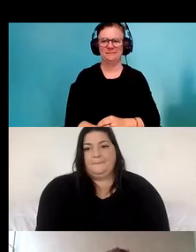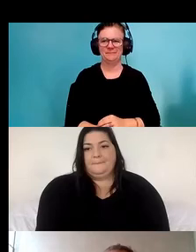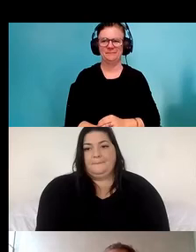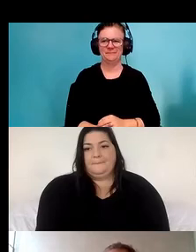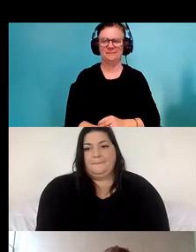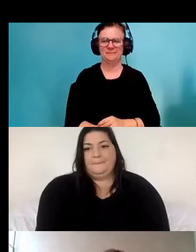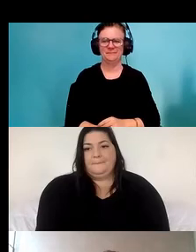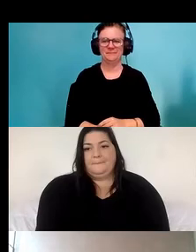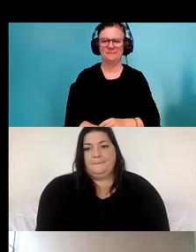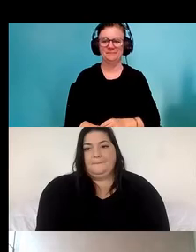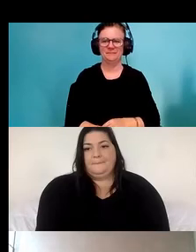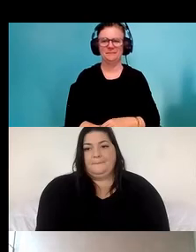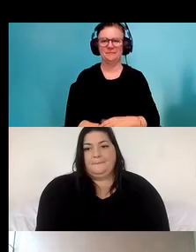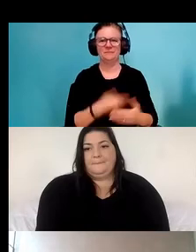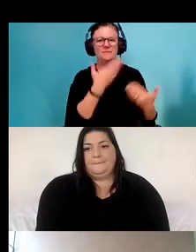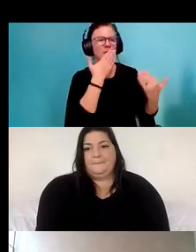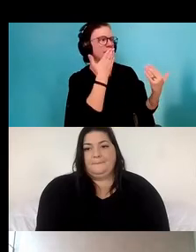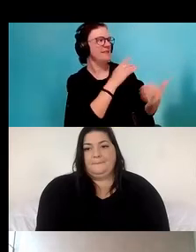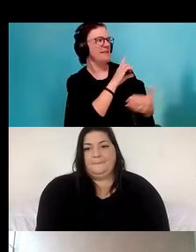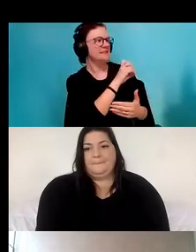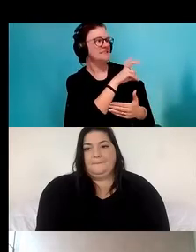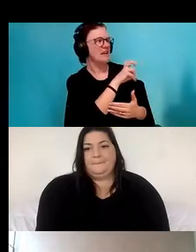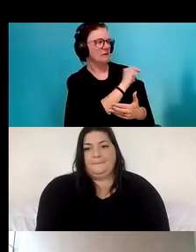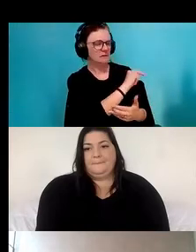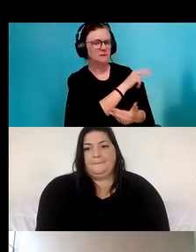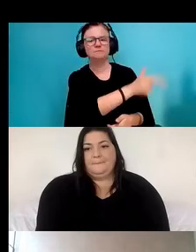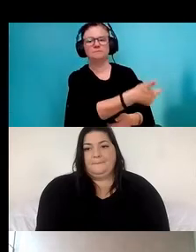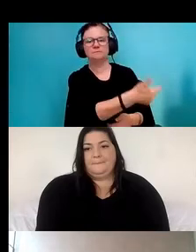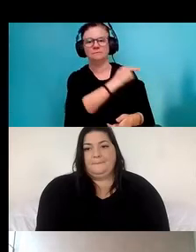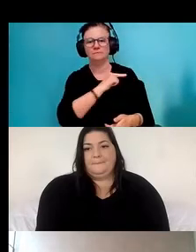All right, thanks Devon. And I will make one more quick announcement